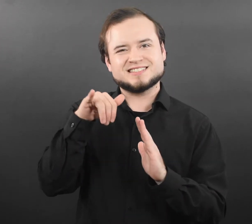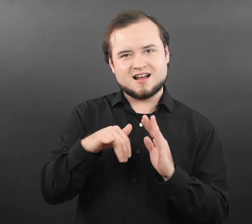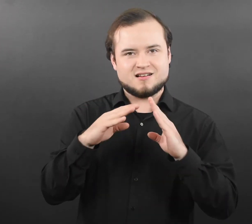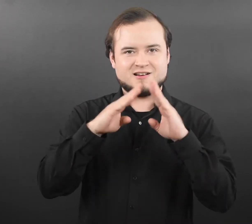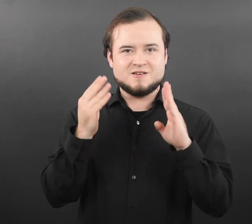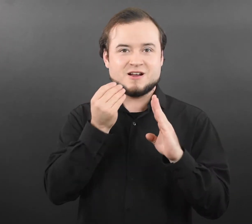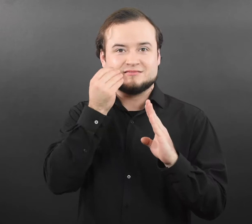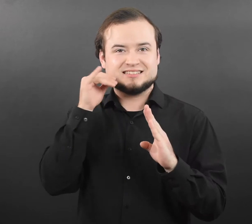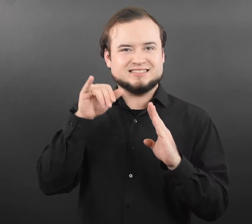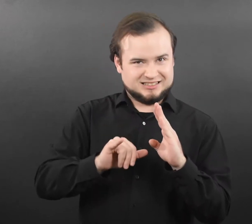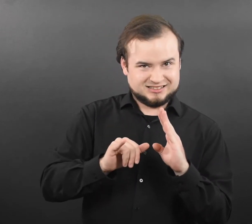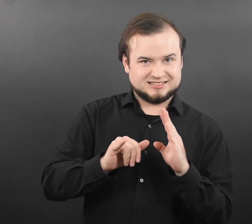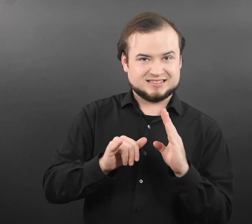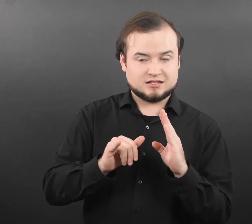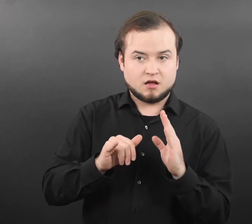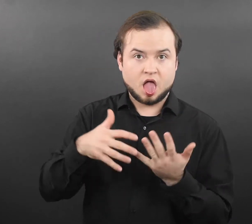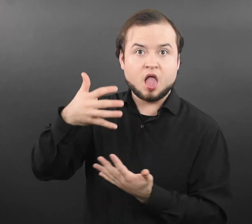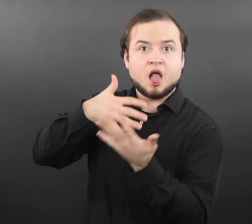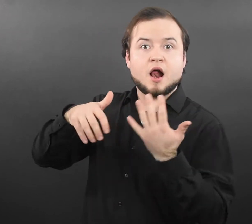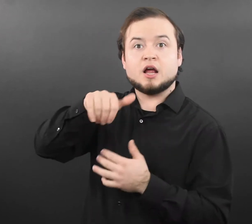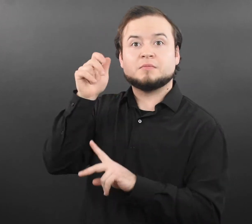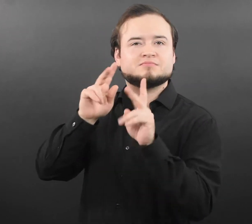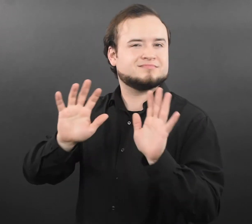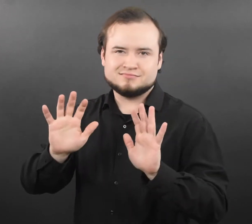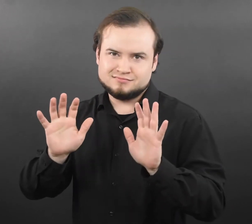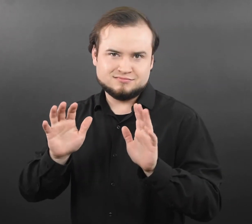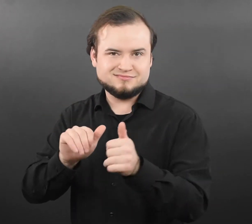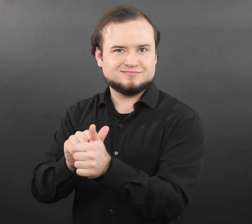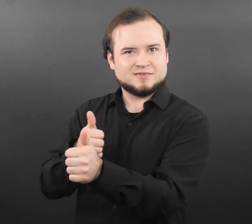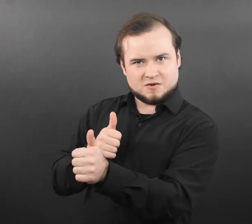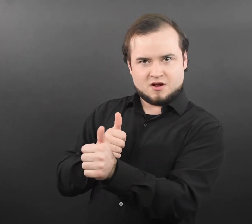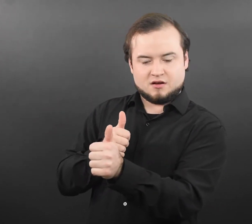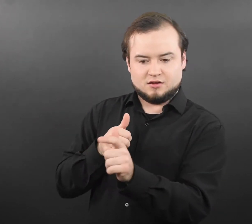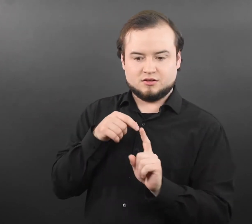for five days after your test date. •